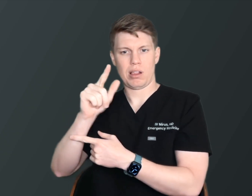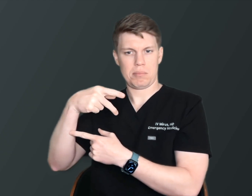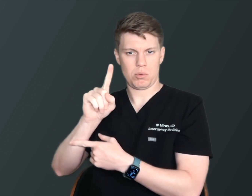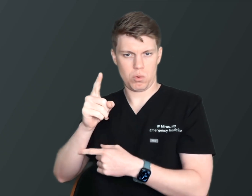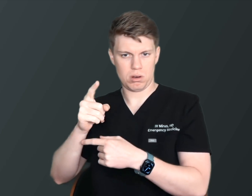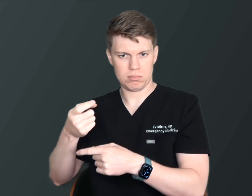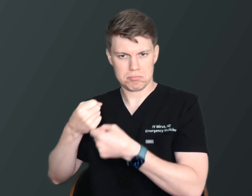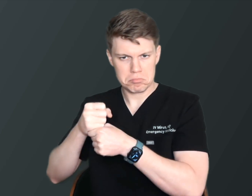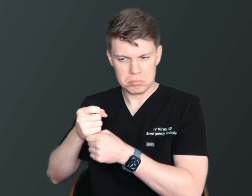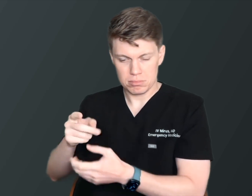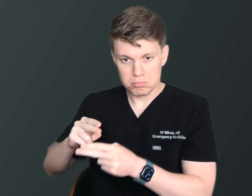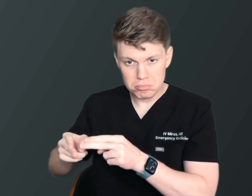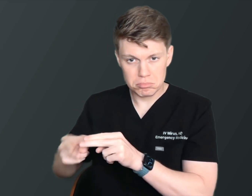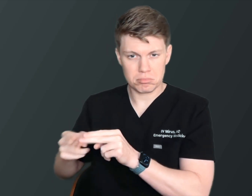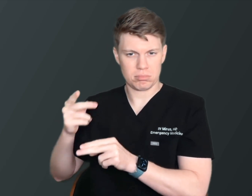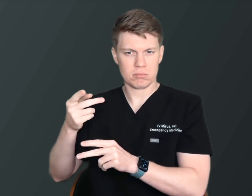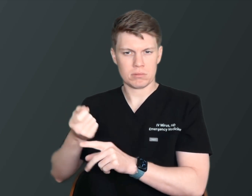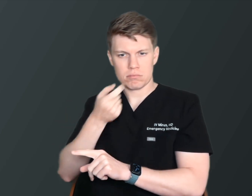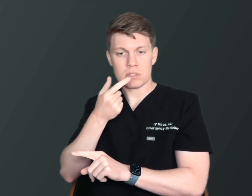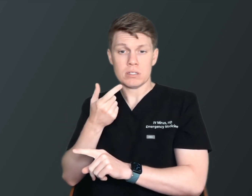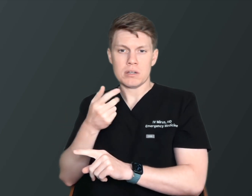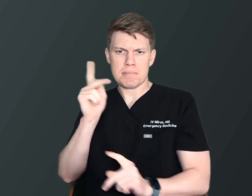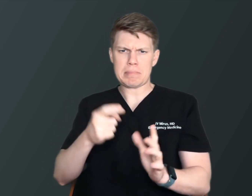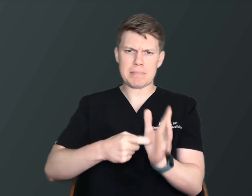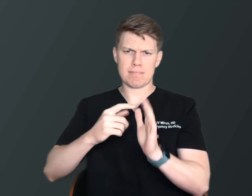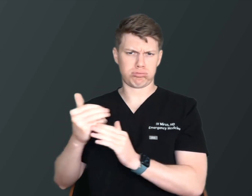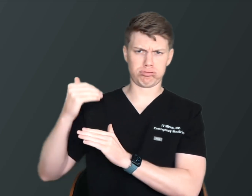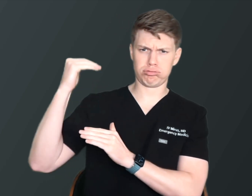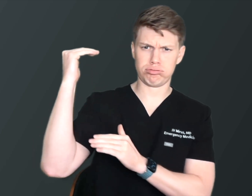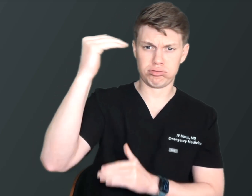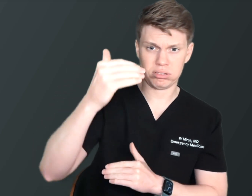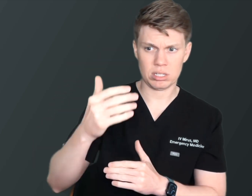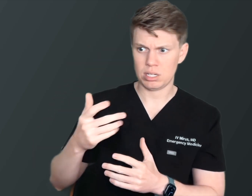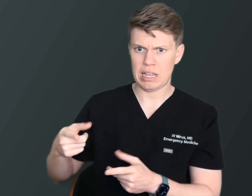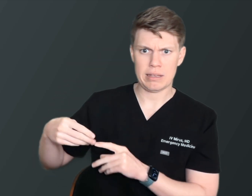GLP-1 for weight loss, there was very high demand.